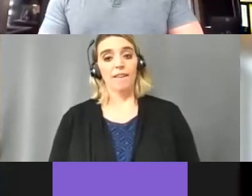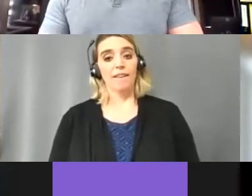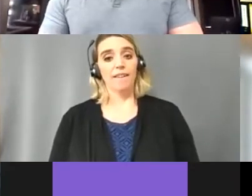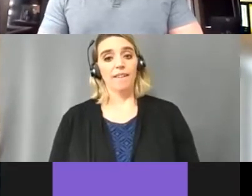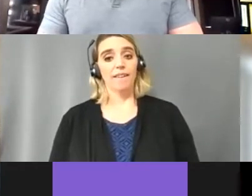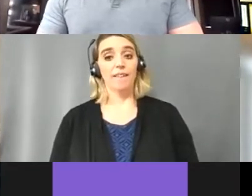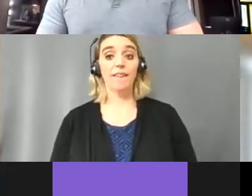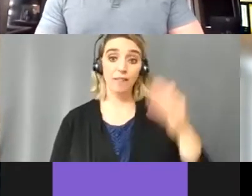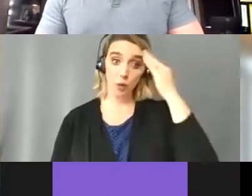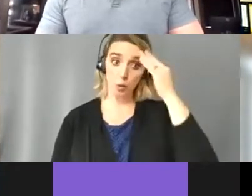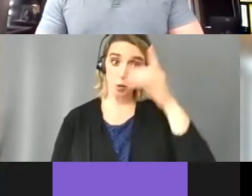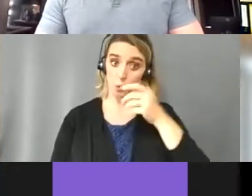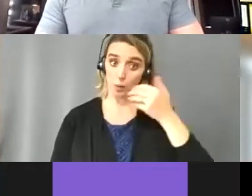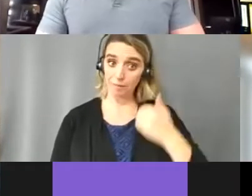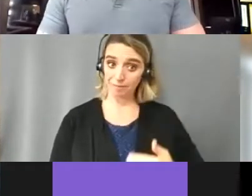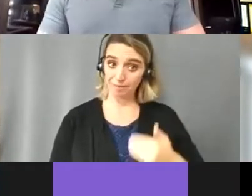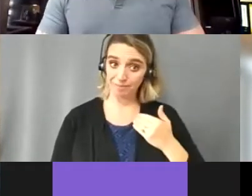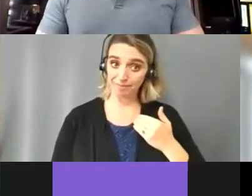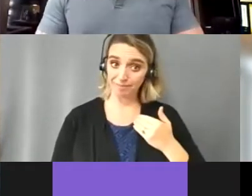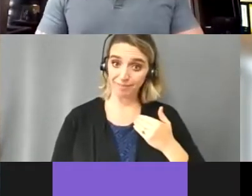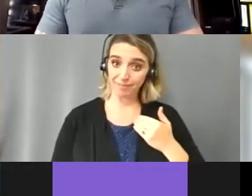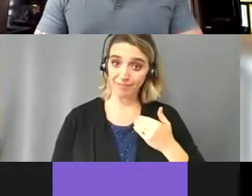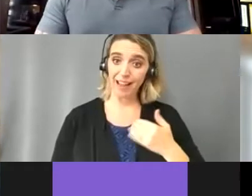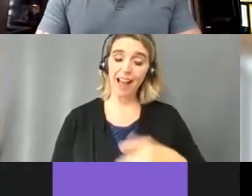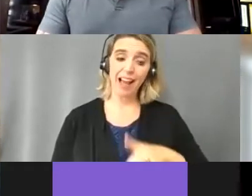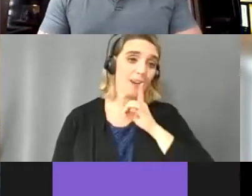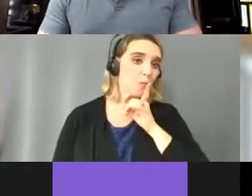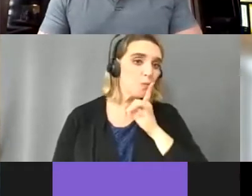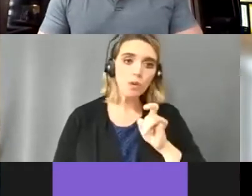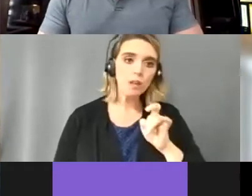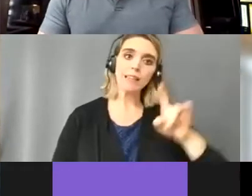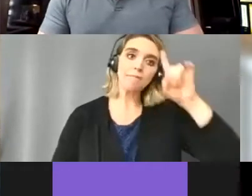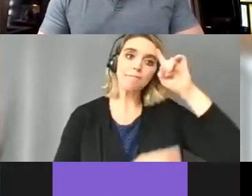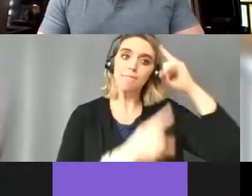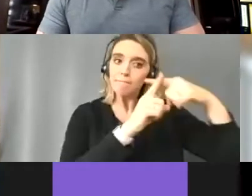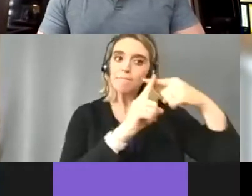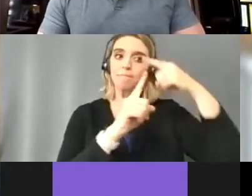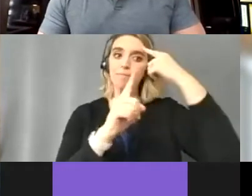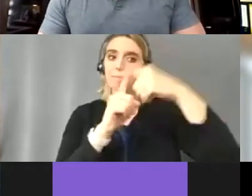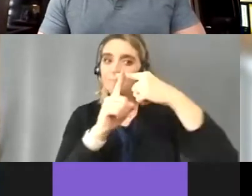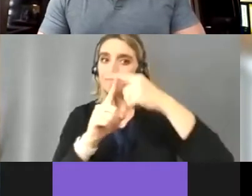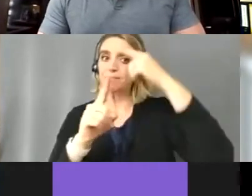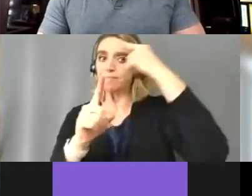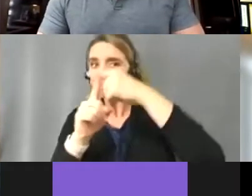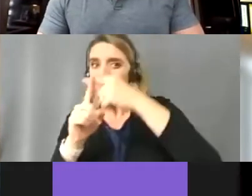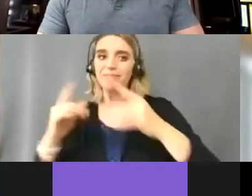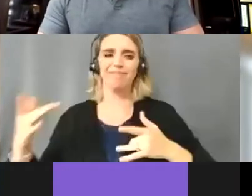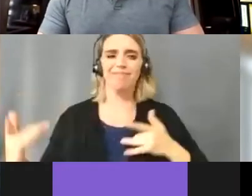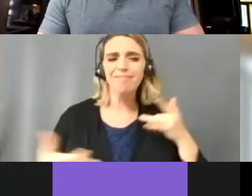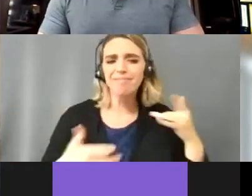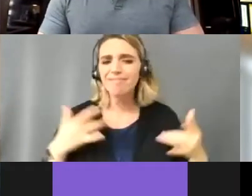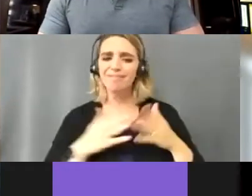know that I'm an eternal optimist and always excited and ready to create good change.